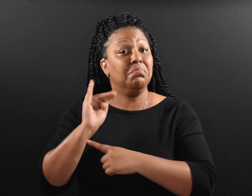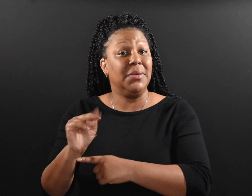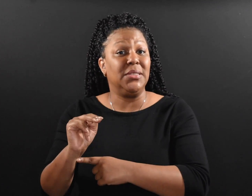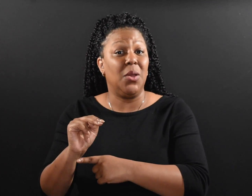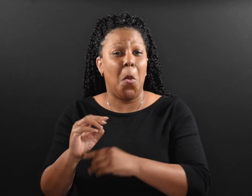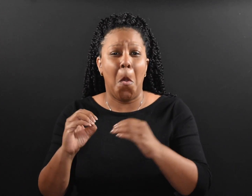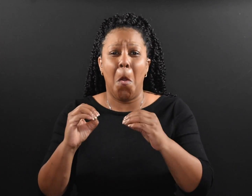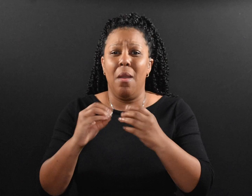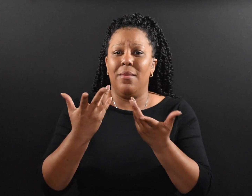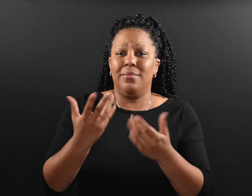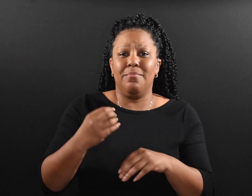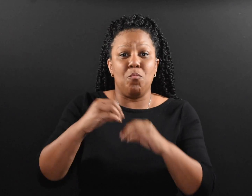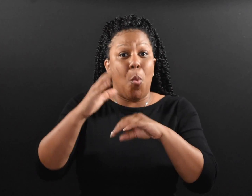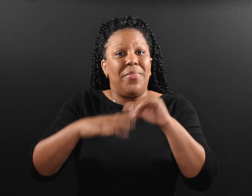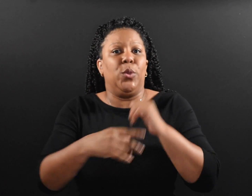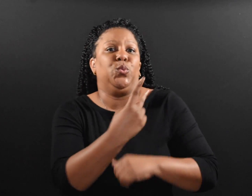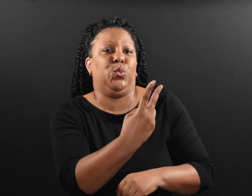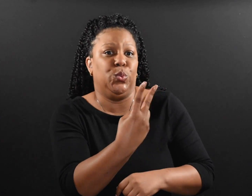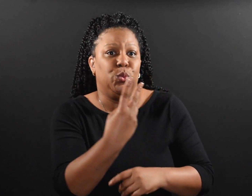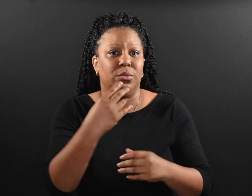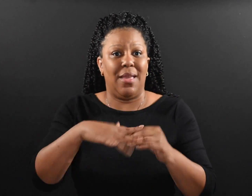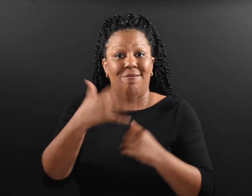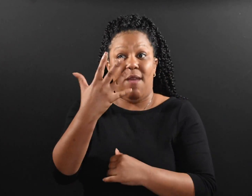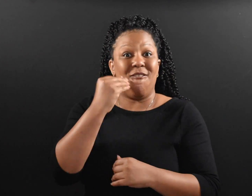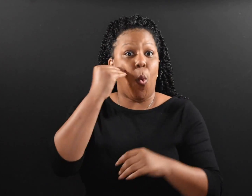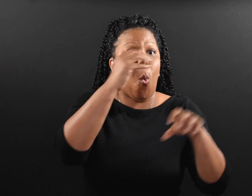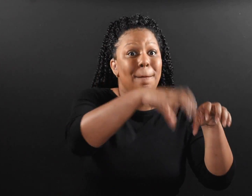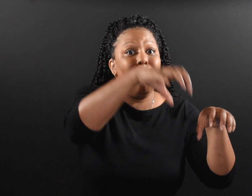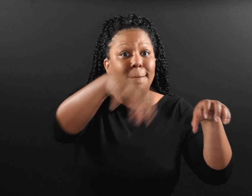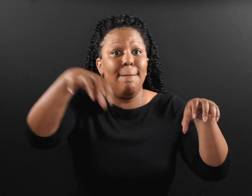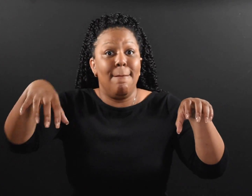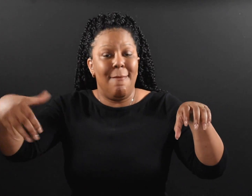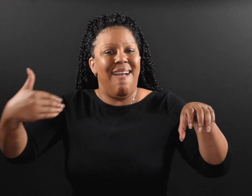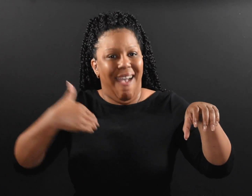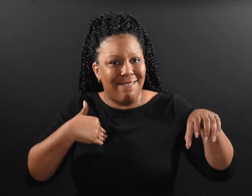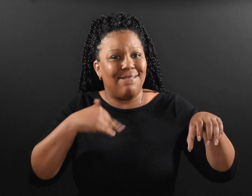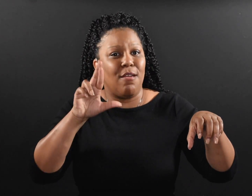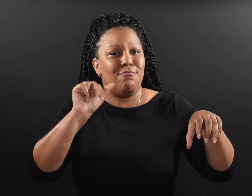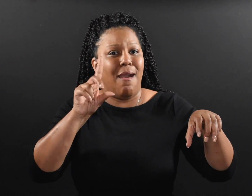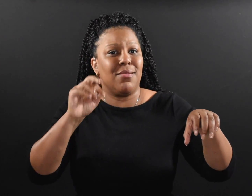In Minnesota, more than two in five homes have radon levels that pose a significant health risk.